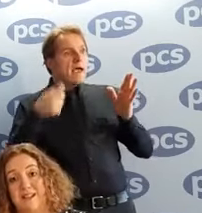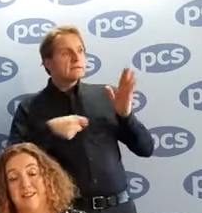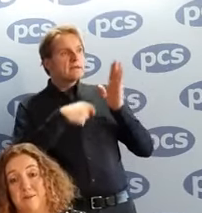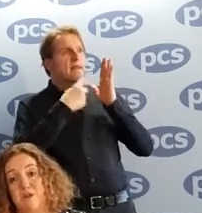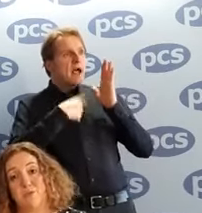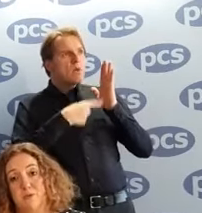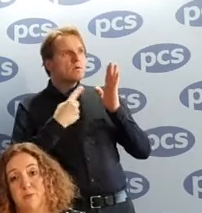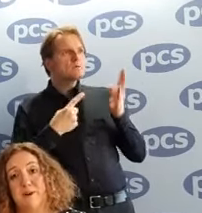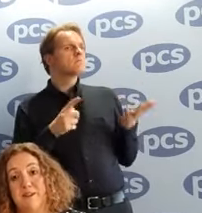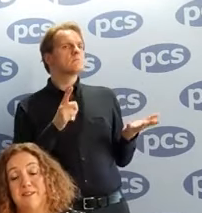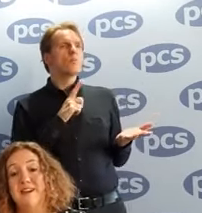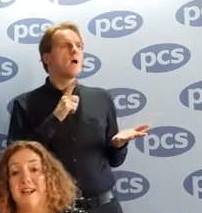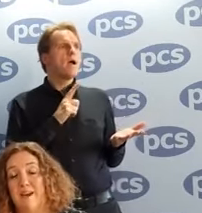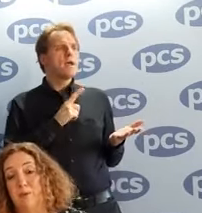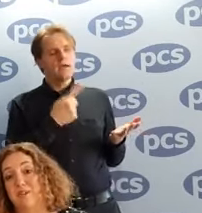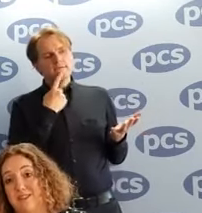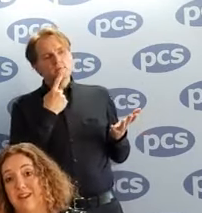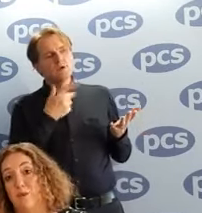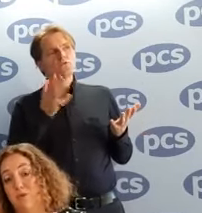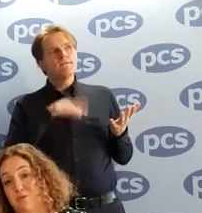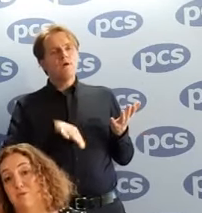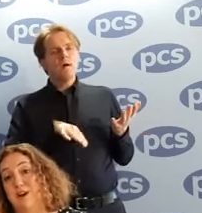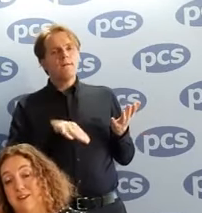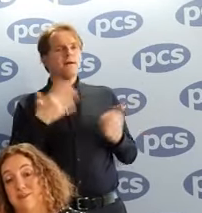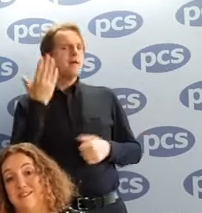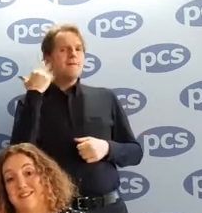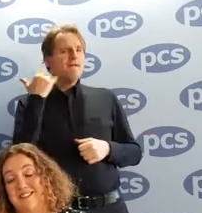clear demonstrable demand and that wasn't there or wasn't provided to us at